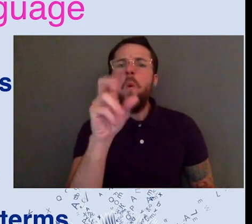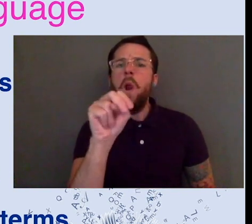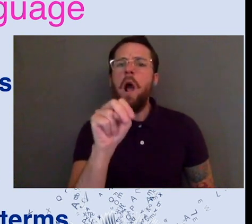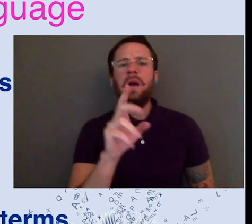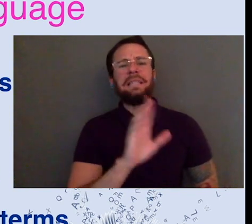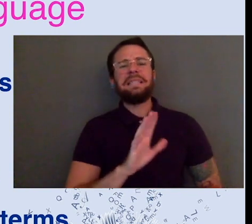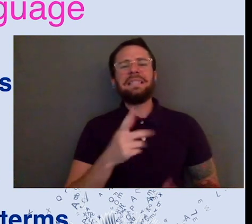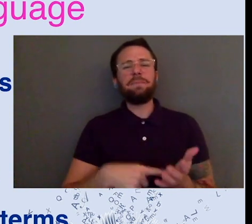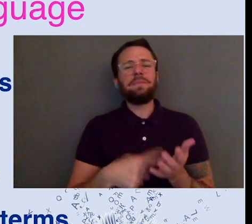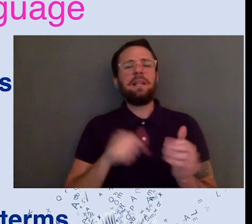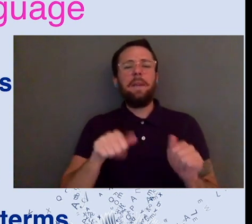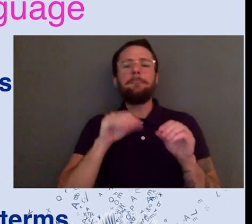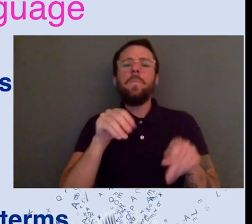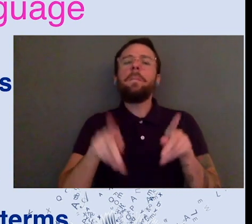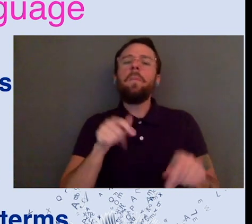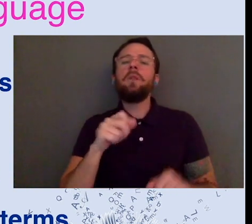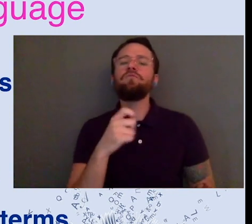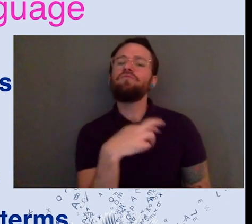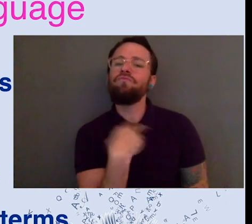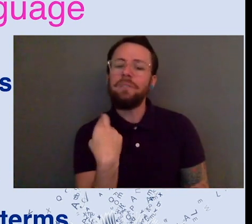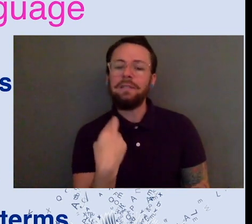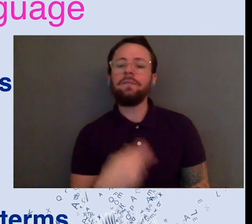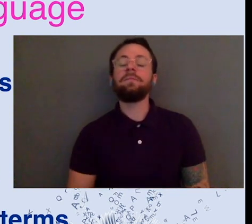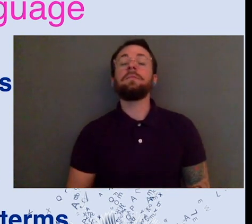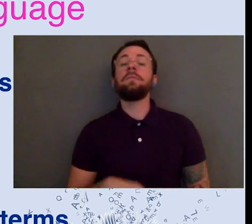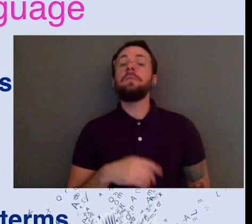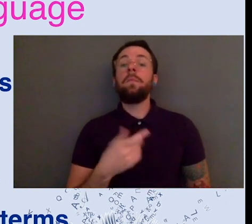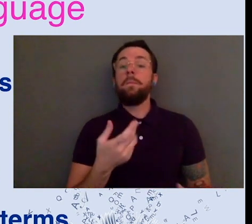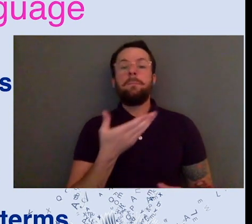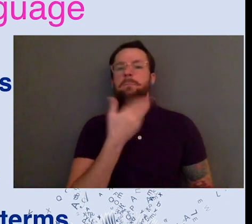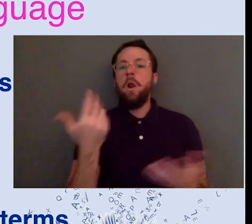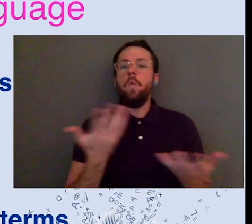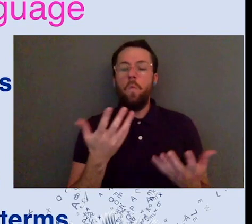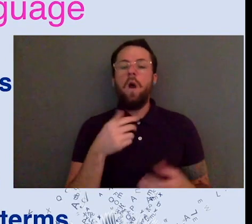You can say you for one person and you for many people.